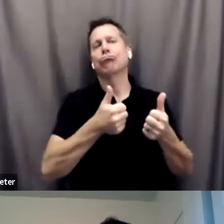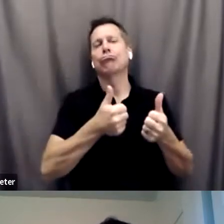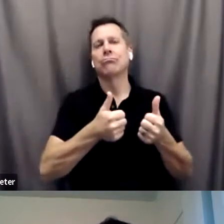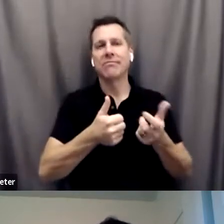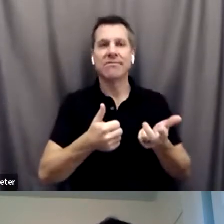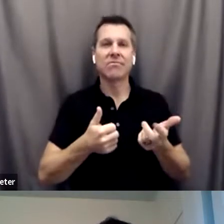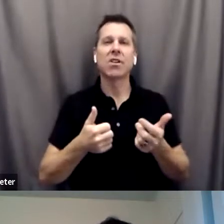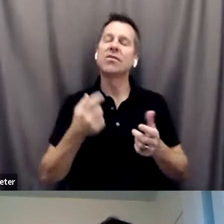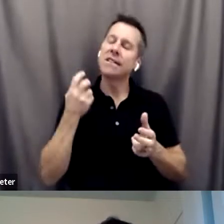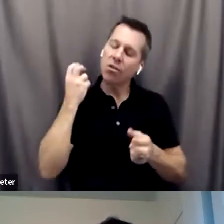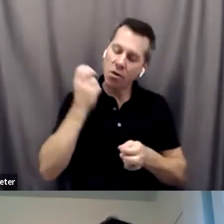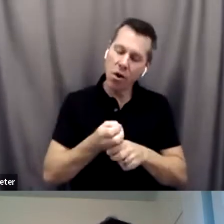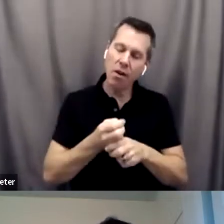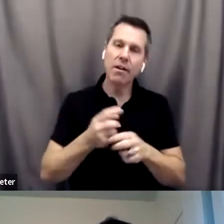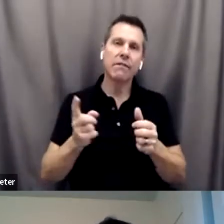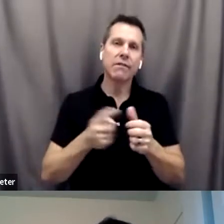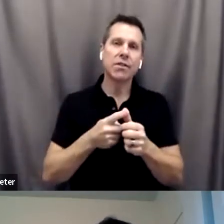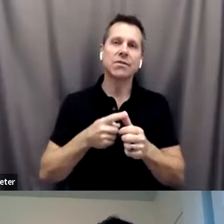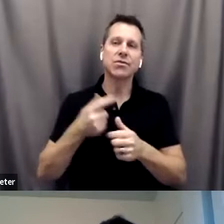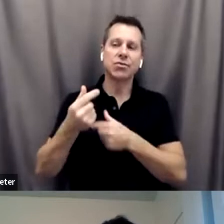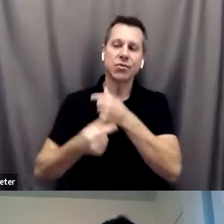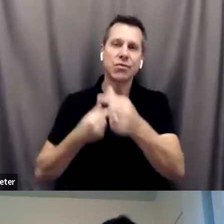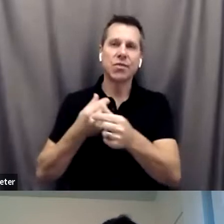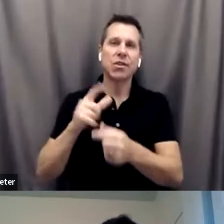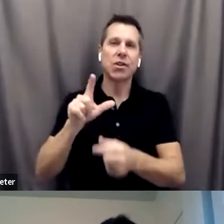low income students, and then, especially if they have kids.